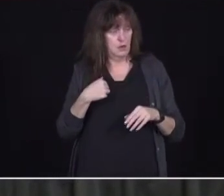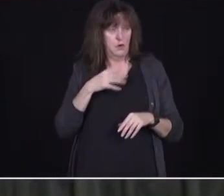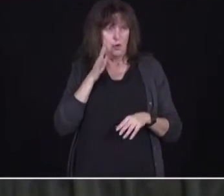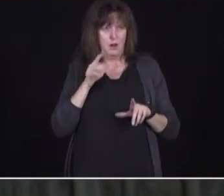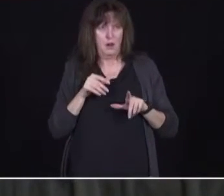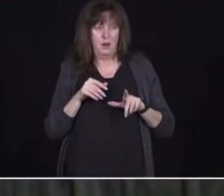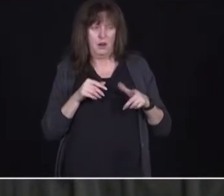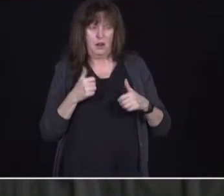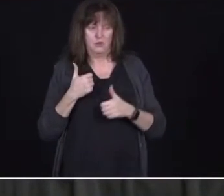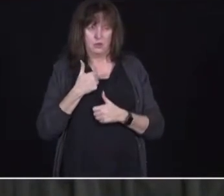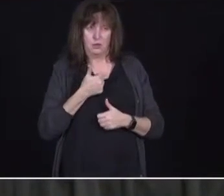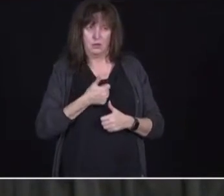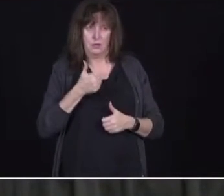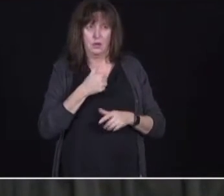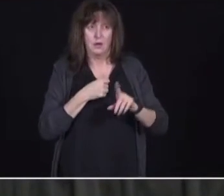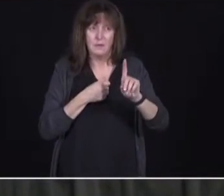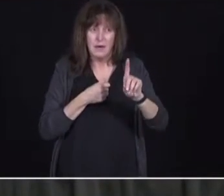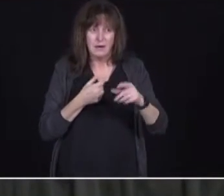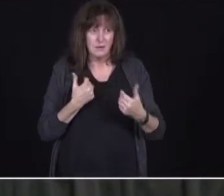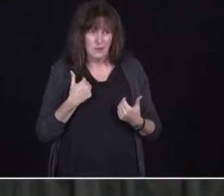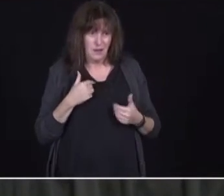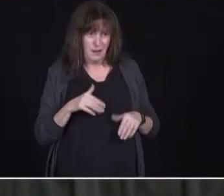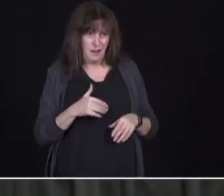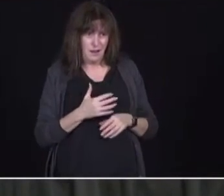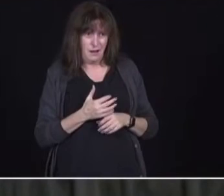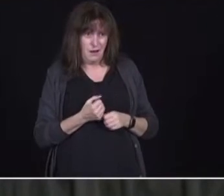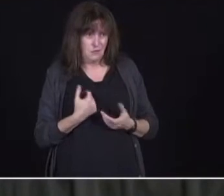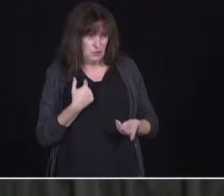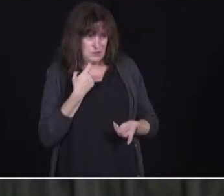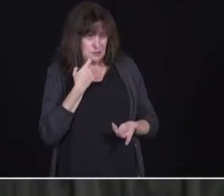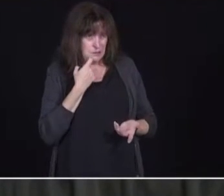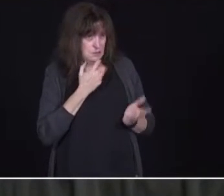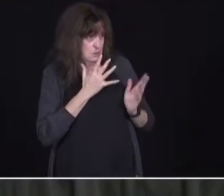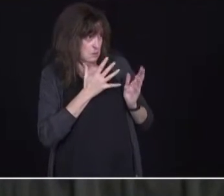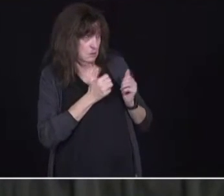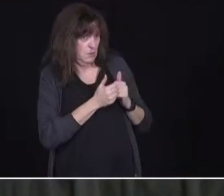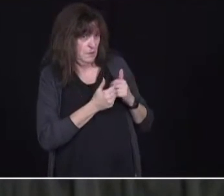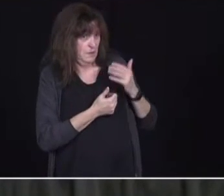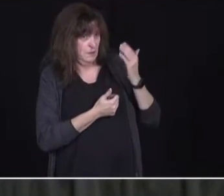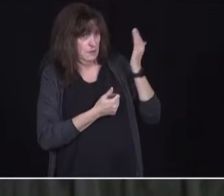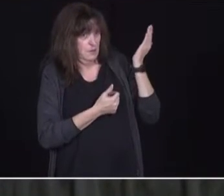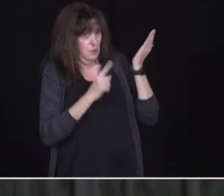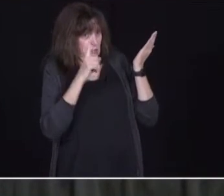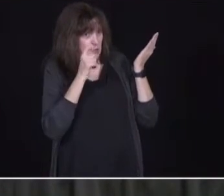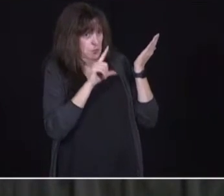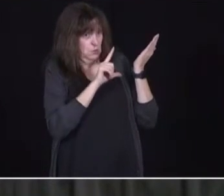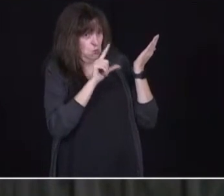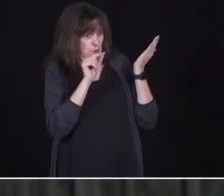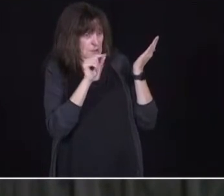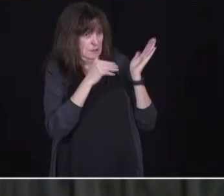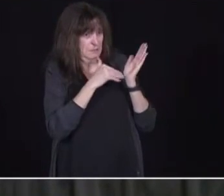Before I pass it over to the Geren, the fact is we aren't getting them am I just talked to the